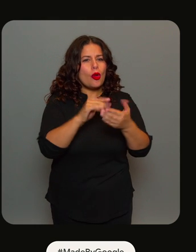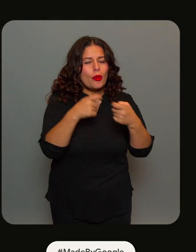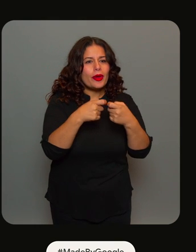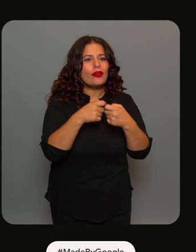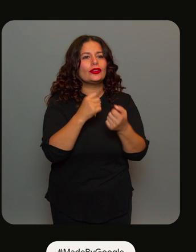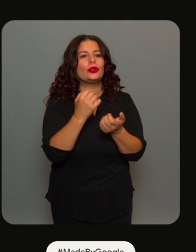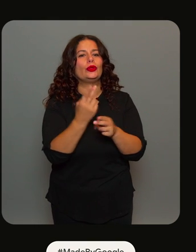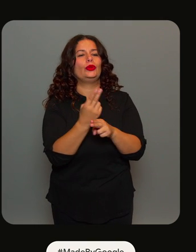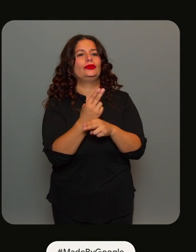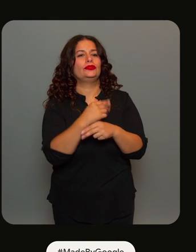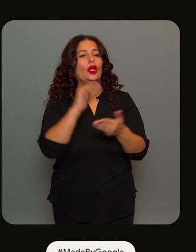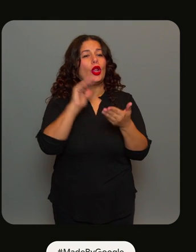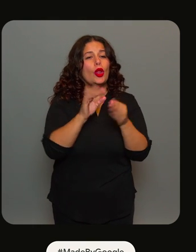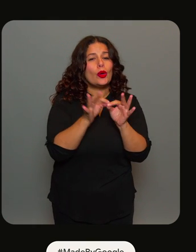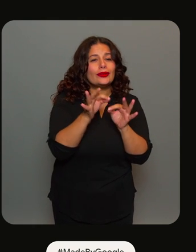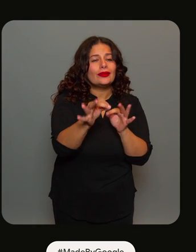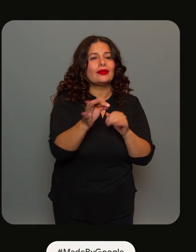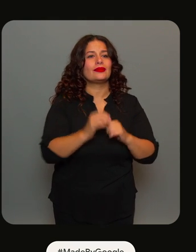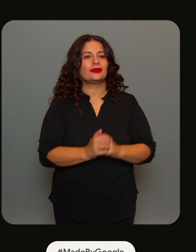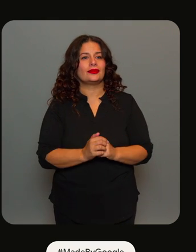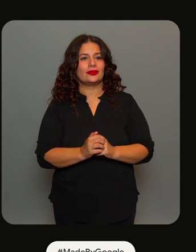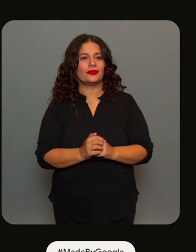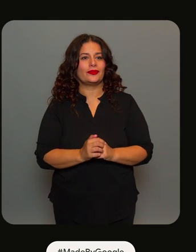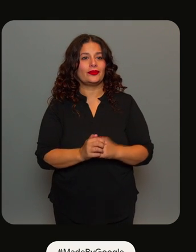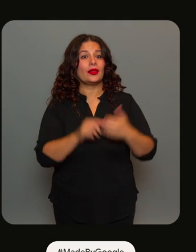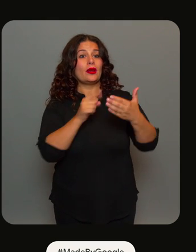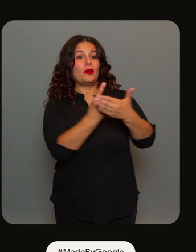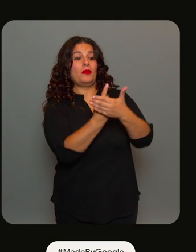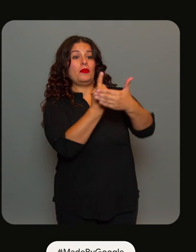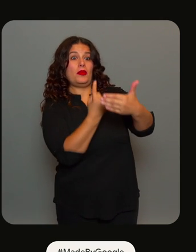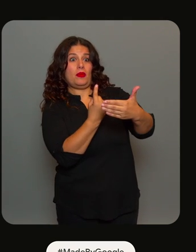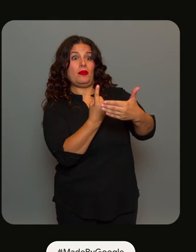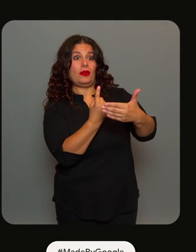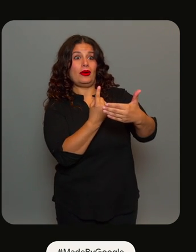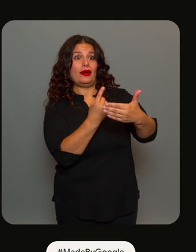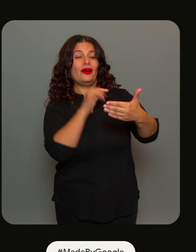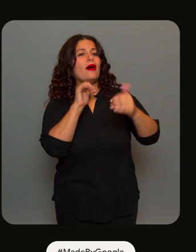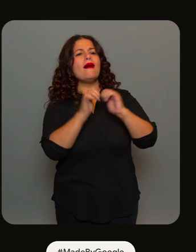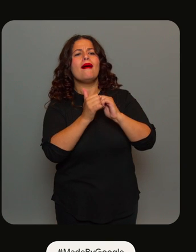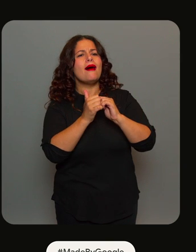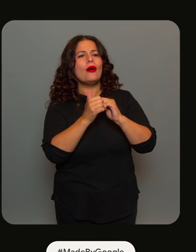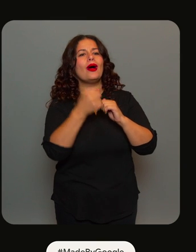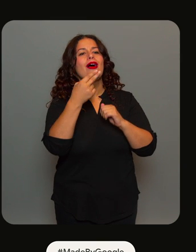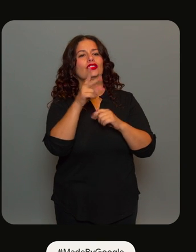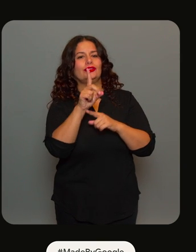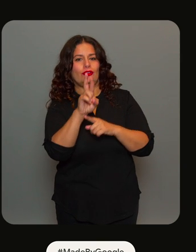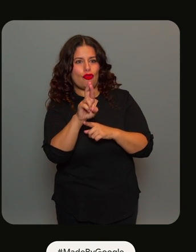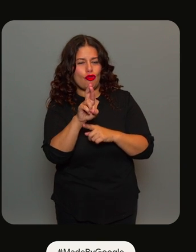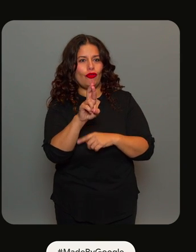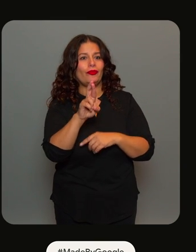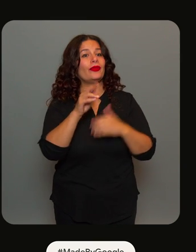Cinematic Blur combines that depth information with high image quality and high dynamic range.